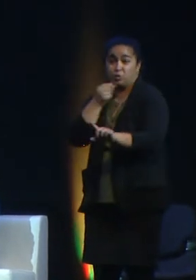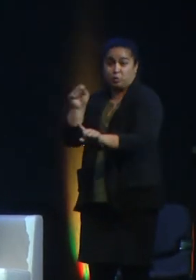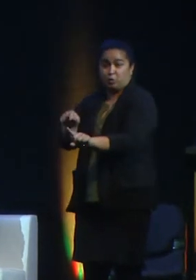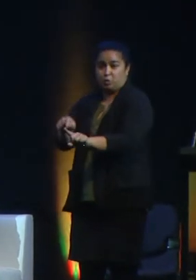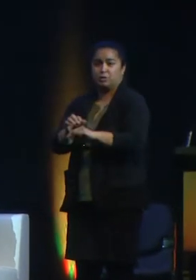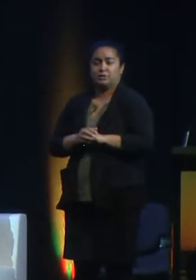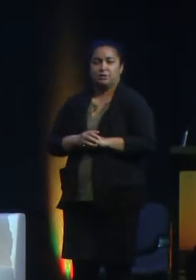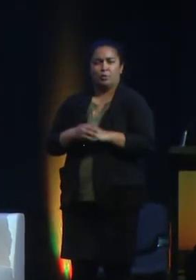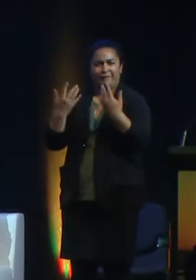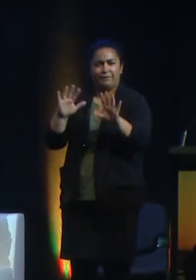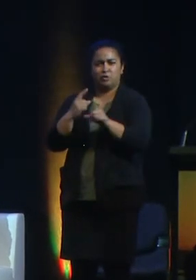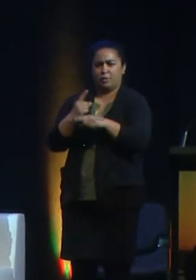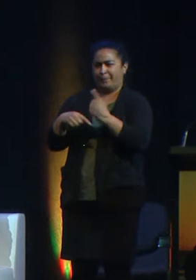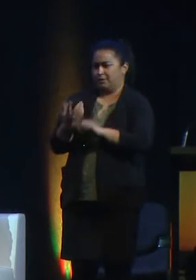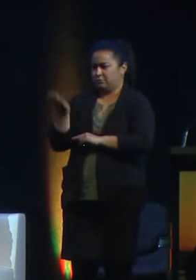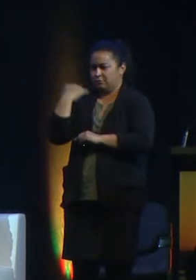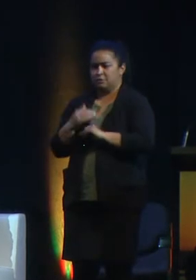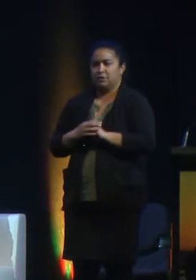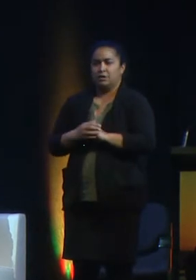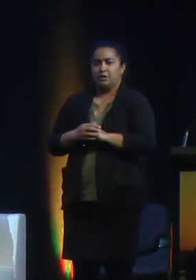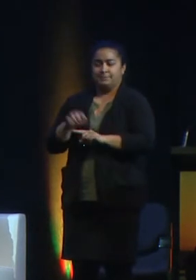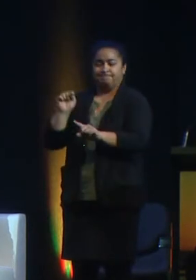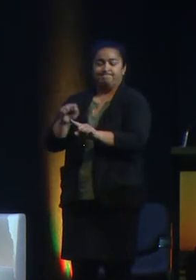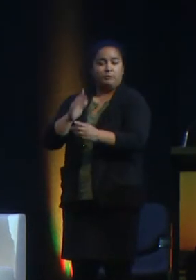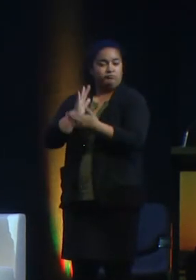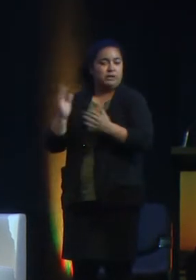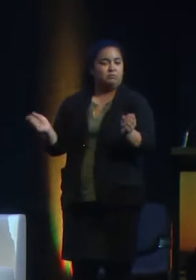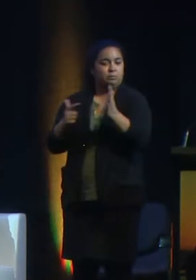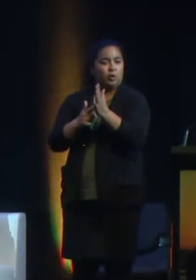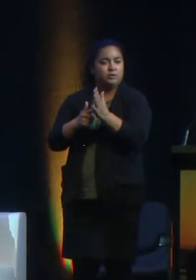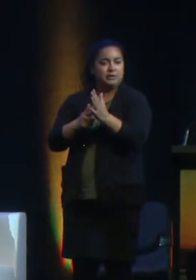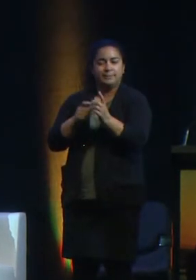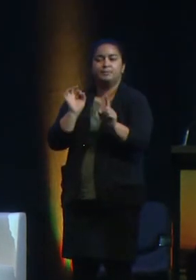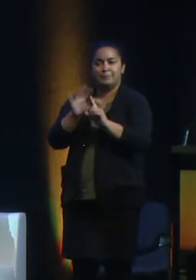talked about this earlier today. This is really important in the Taranaki region, but actually